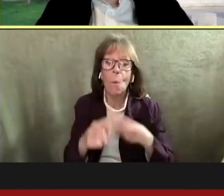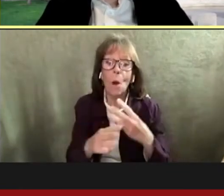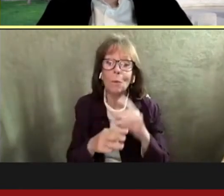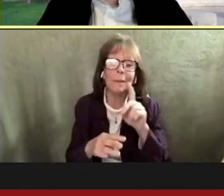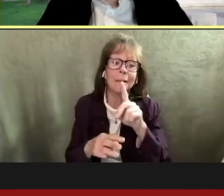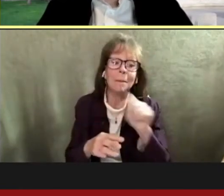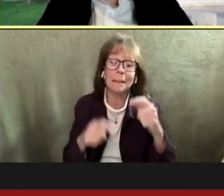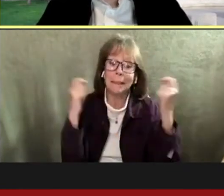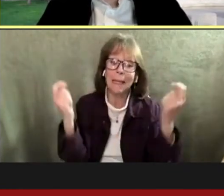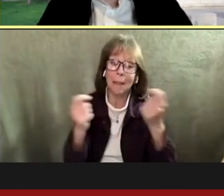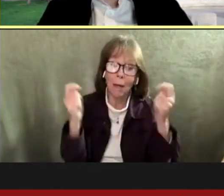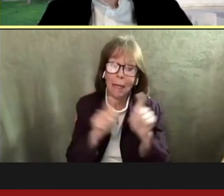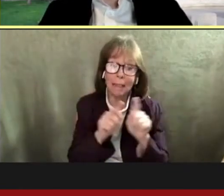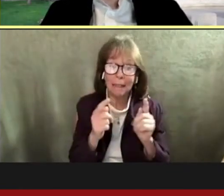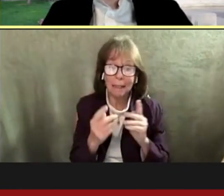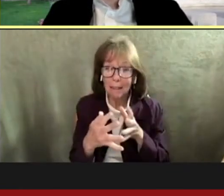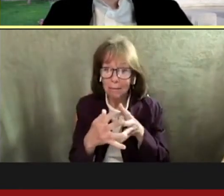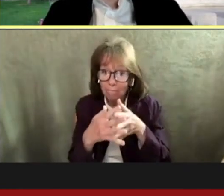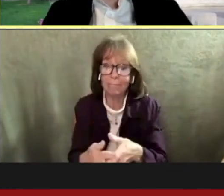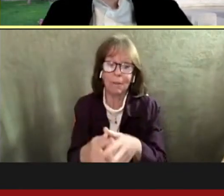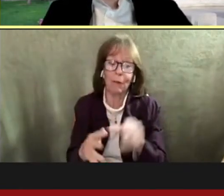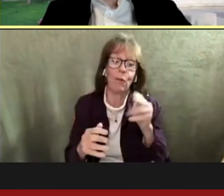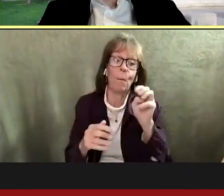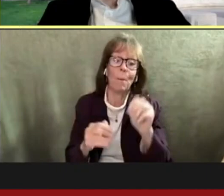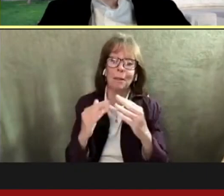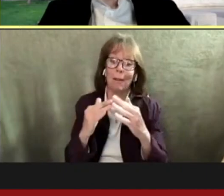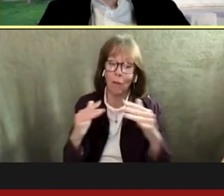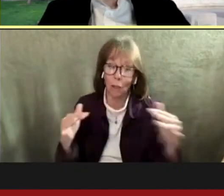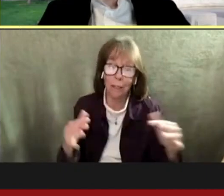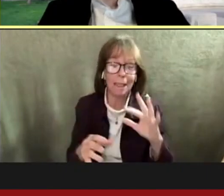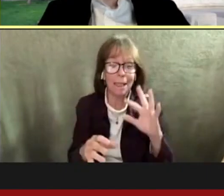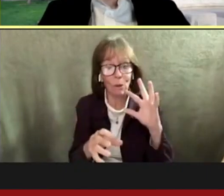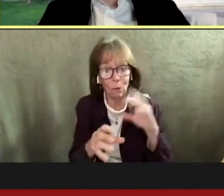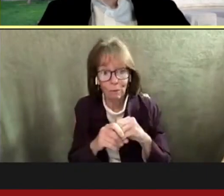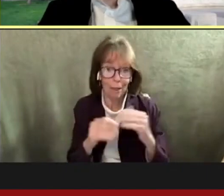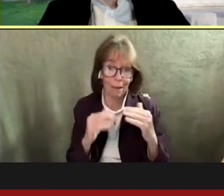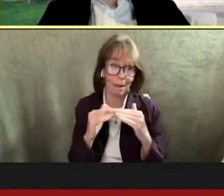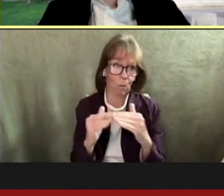an integral part of human diversity, inclusivity, and equity.